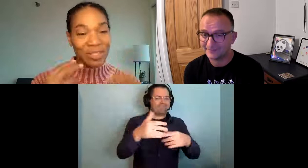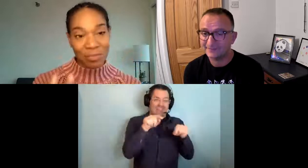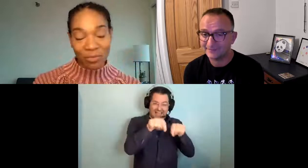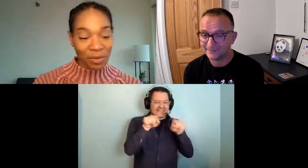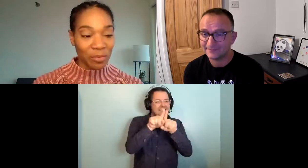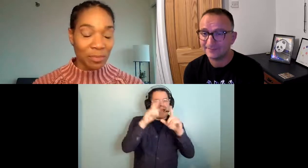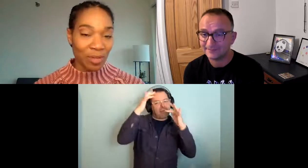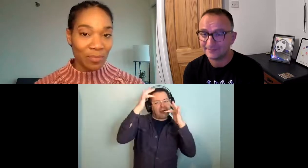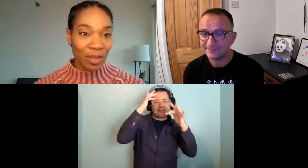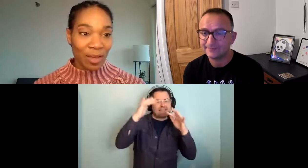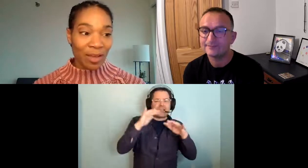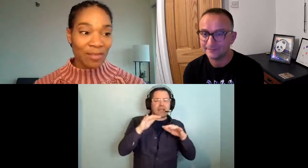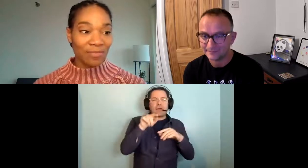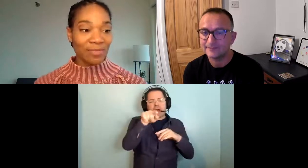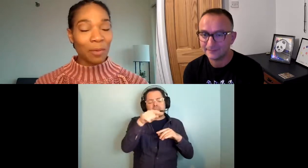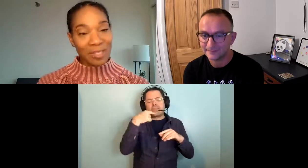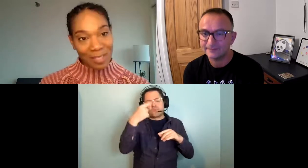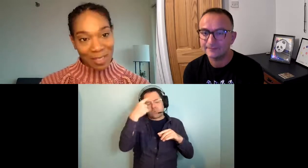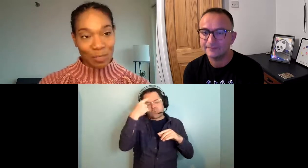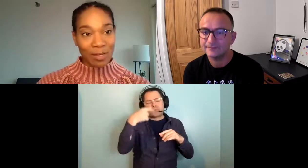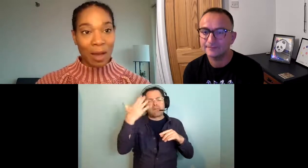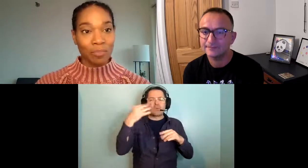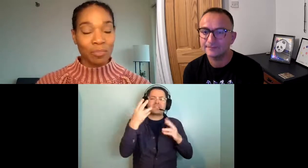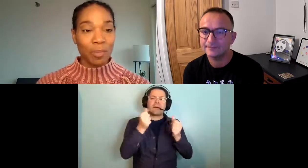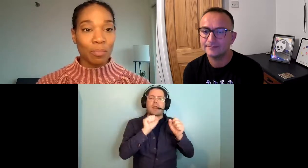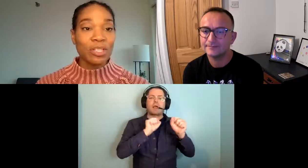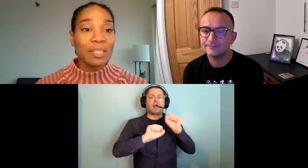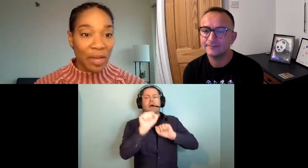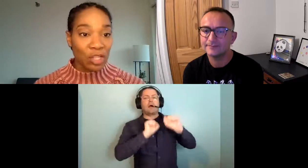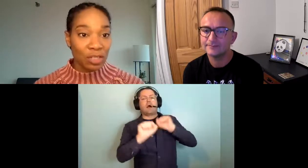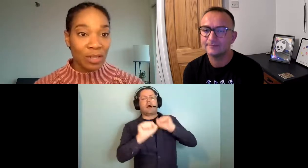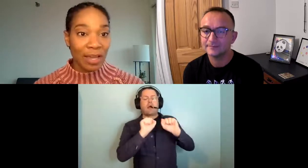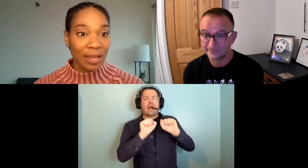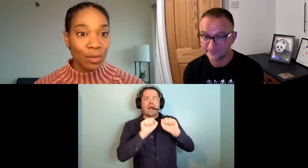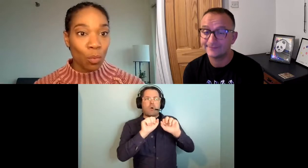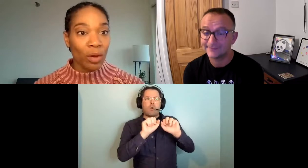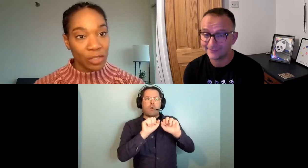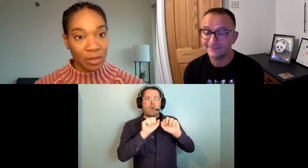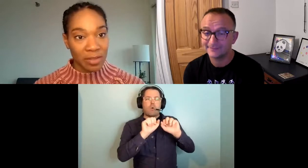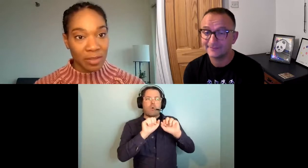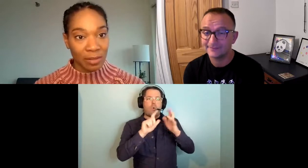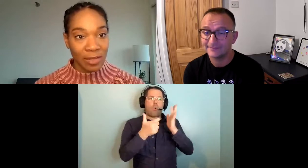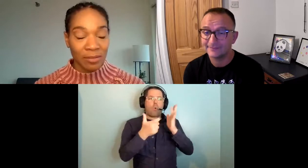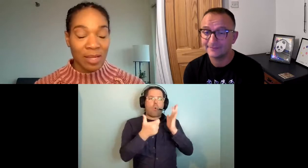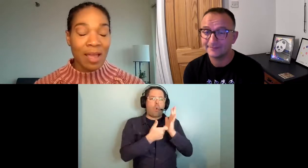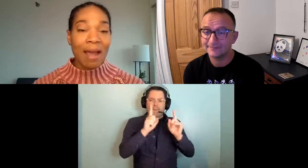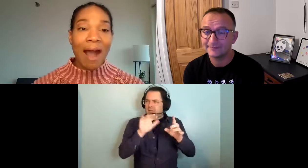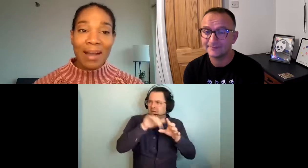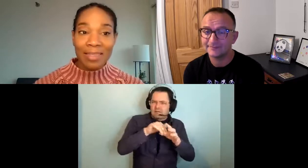this_is the idea this_is what we want to do then people are going to come and want to support this because